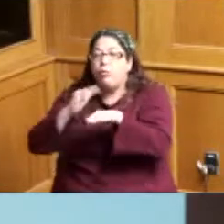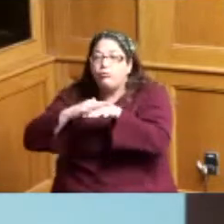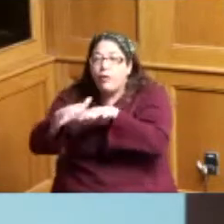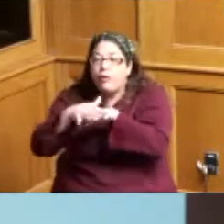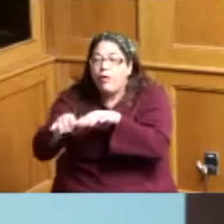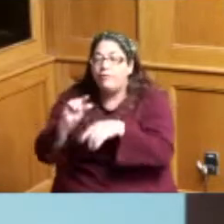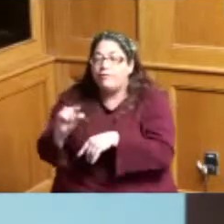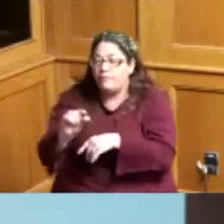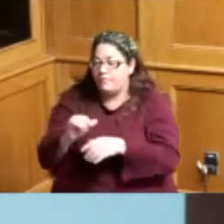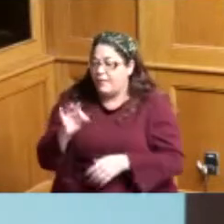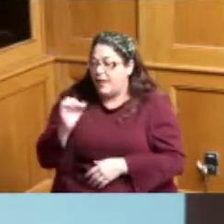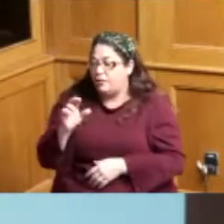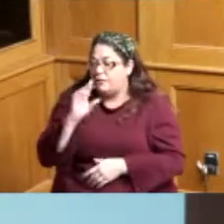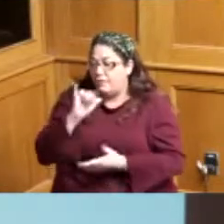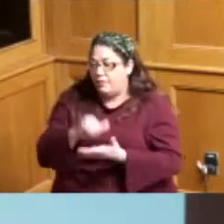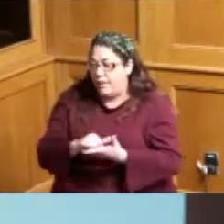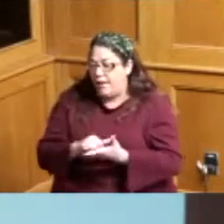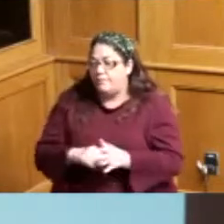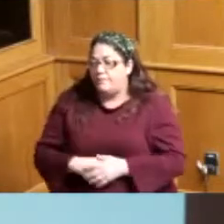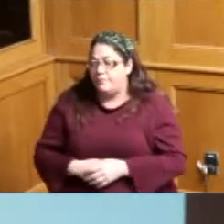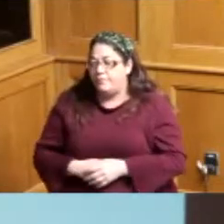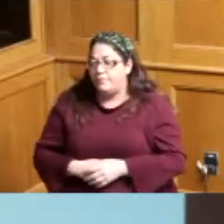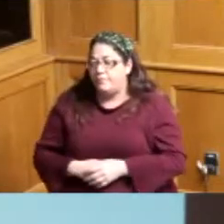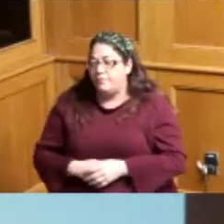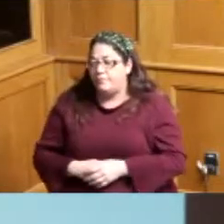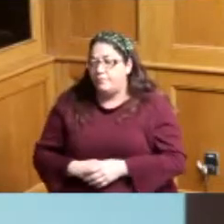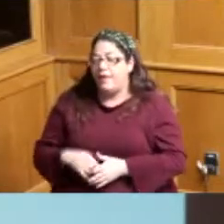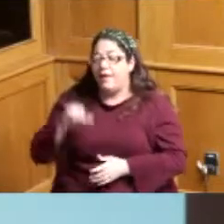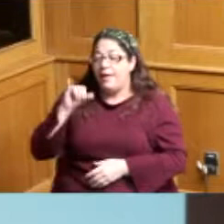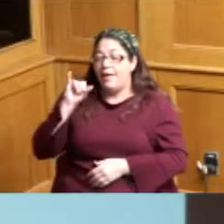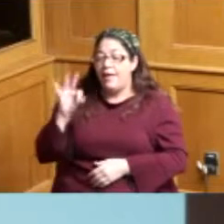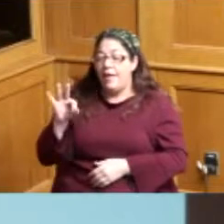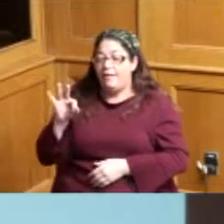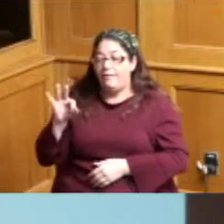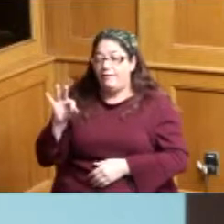so that's the example we are showing here so if a property has let's say two acres of land